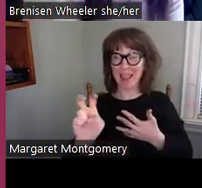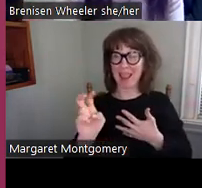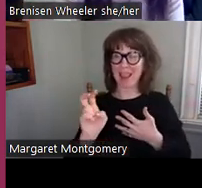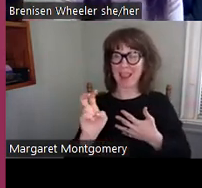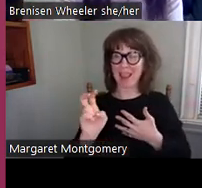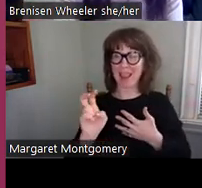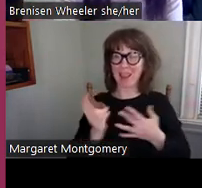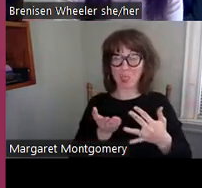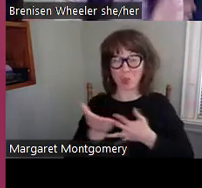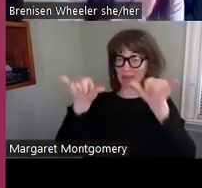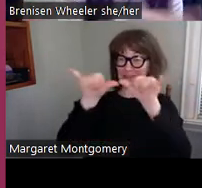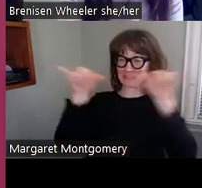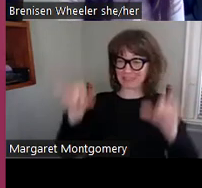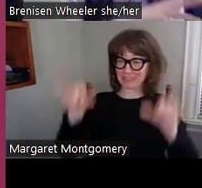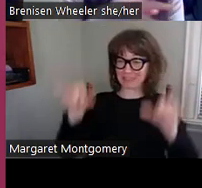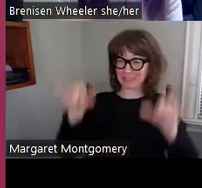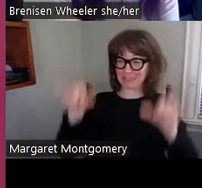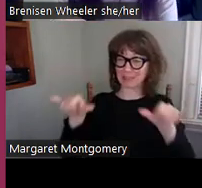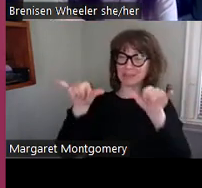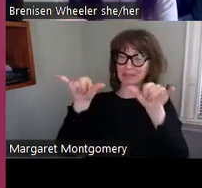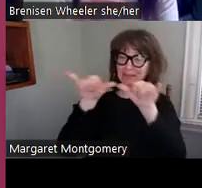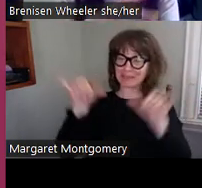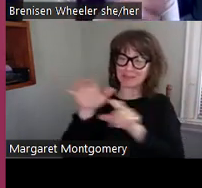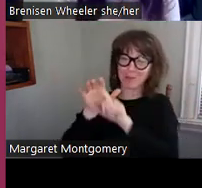and forms of impressions. 13:02:06 Classes them to racism, to ages them